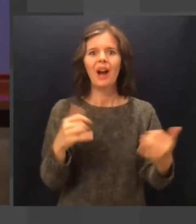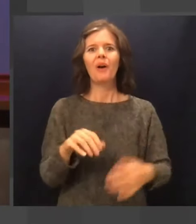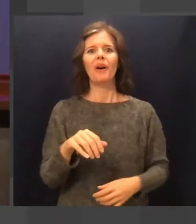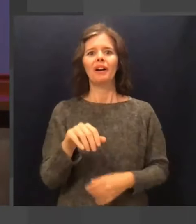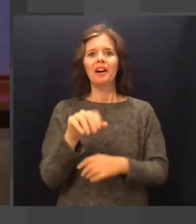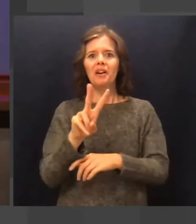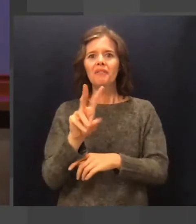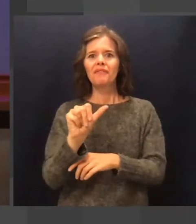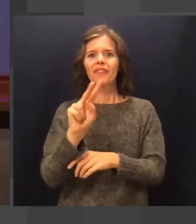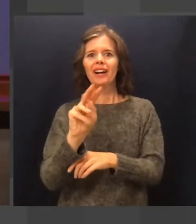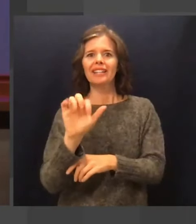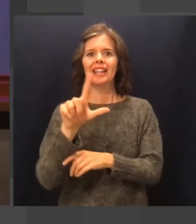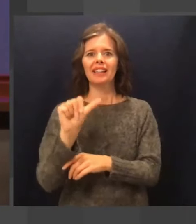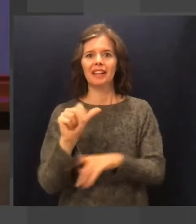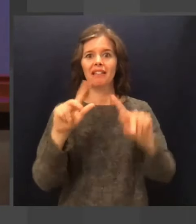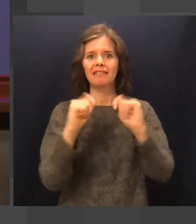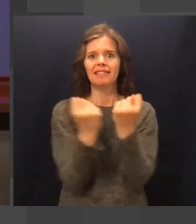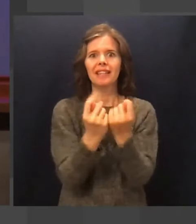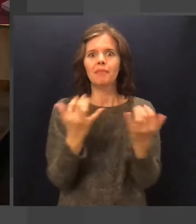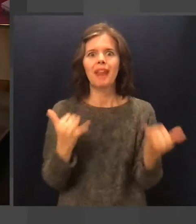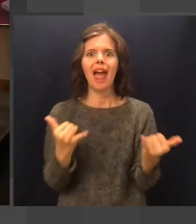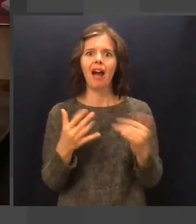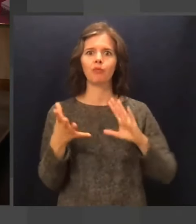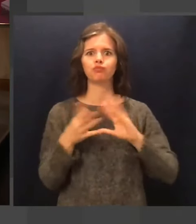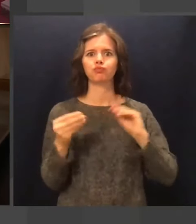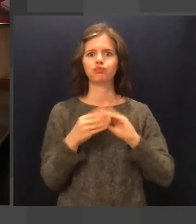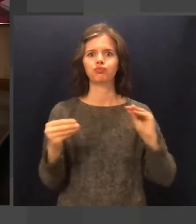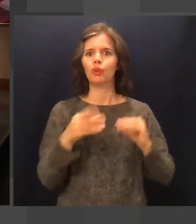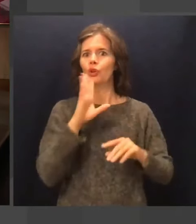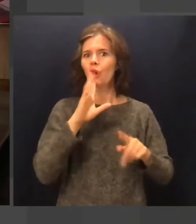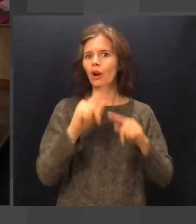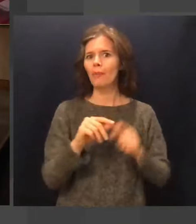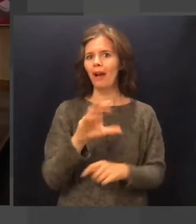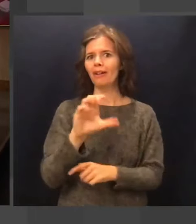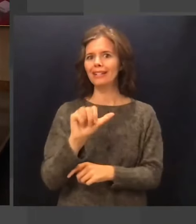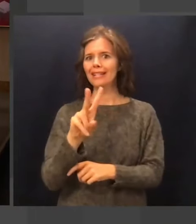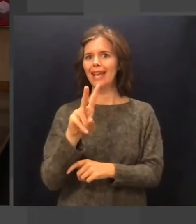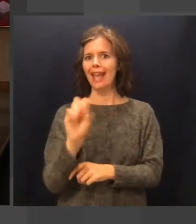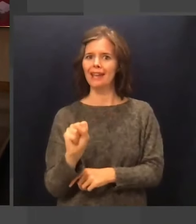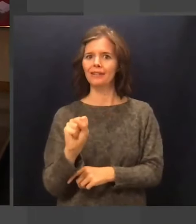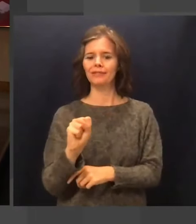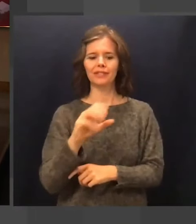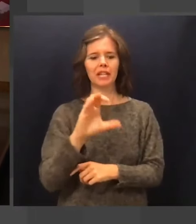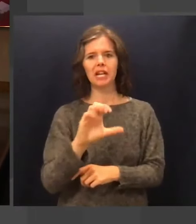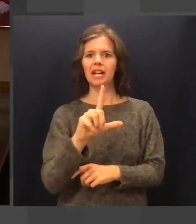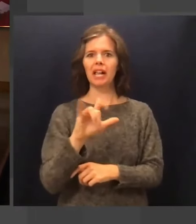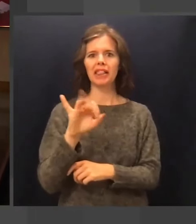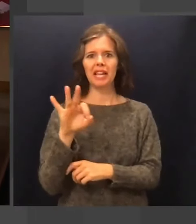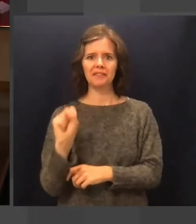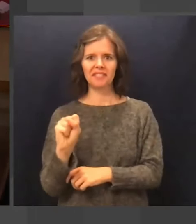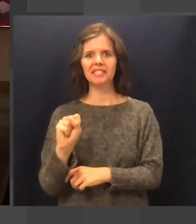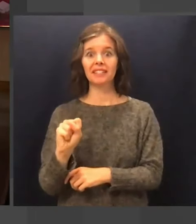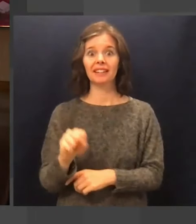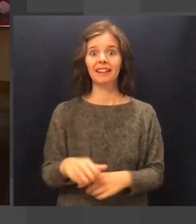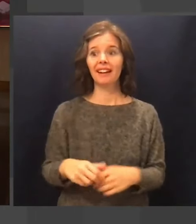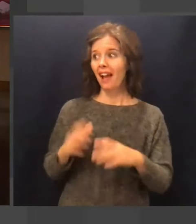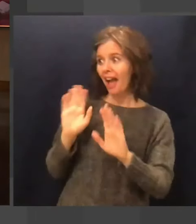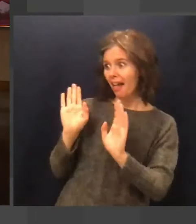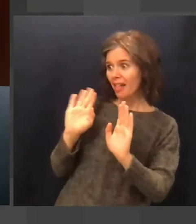AWESOMENESS. AGNES IS HERE TO TELL US WHAT ELSE IS COME TOGETHER CAVES AND THE CLIFFS UPDATE.